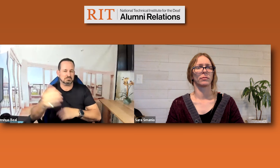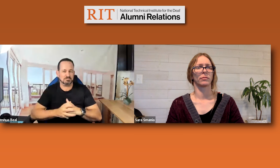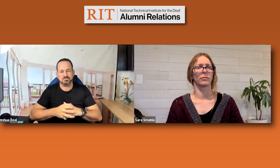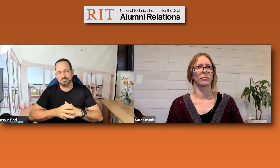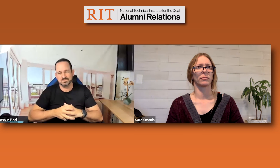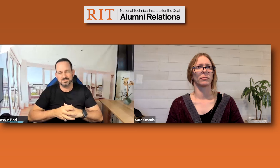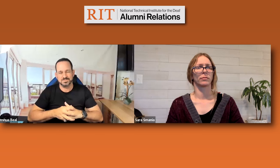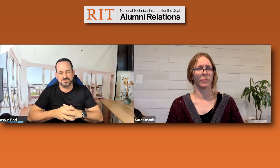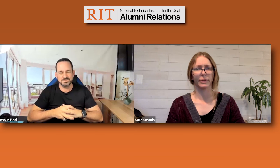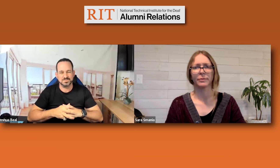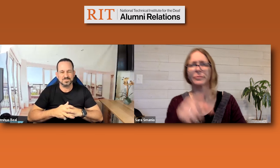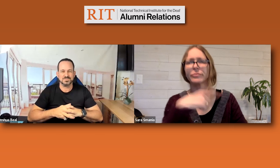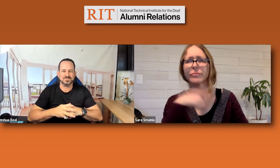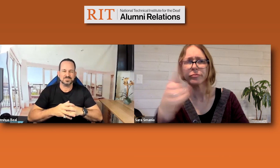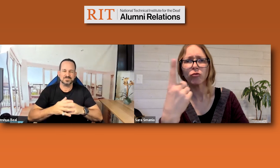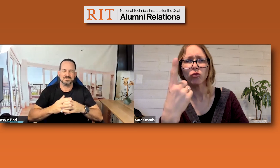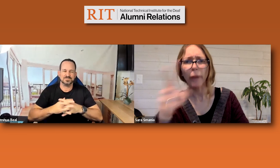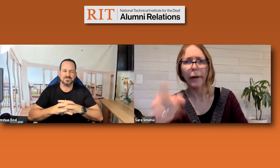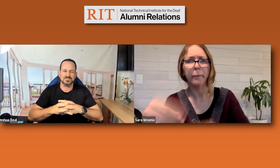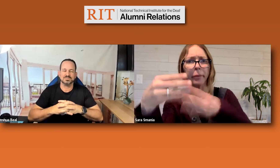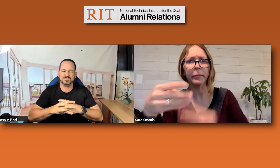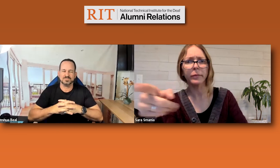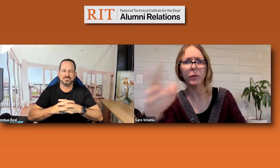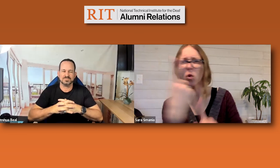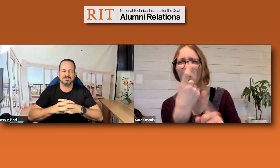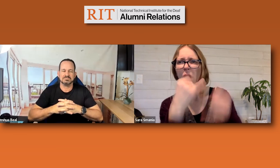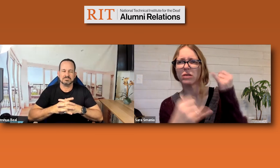And so that's why people might invest in these different accounts and funds.